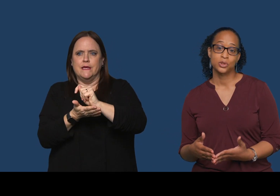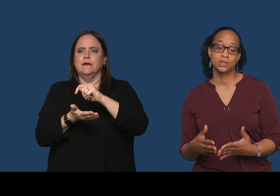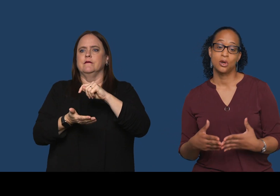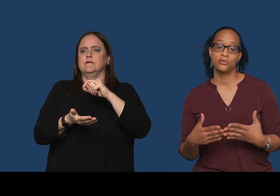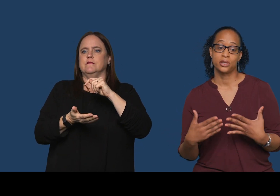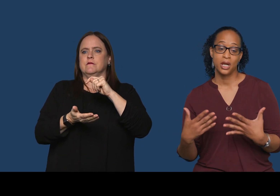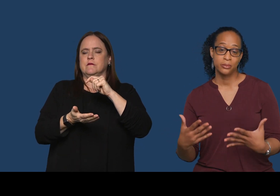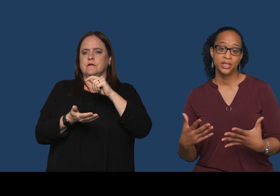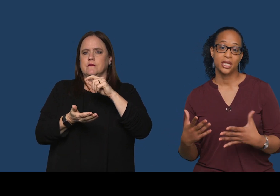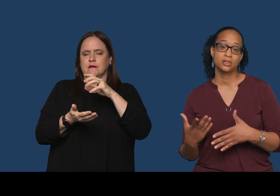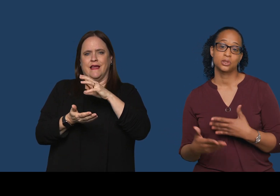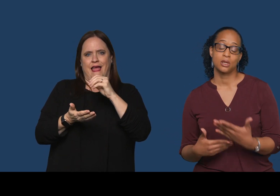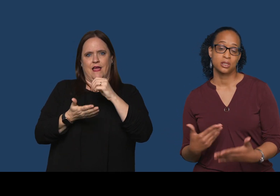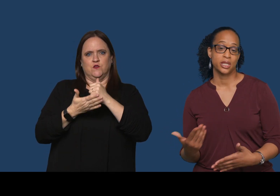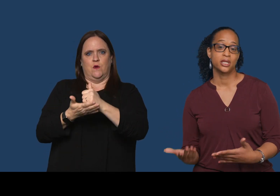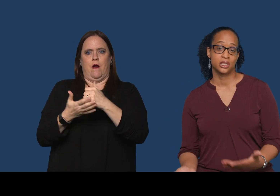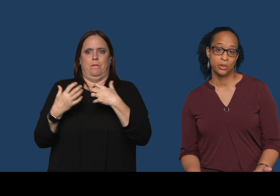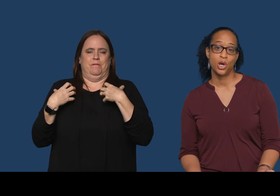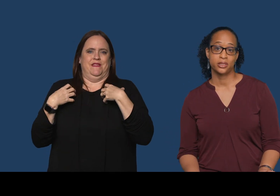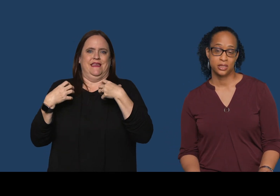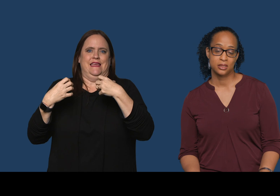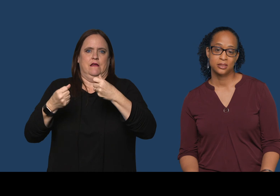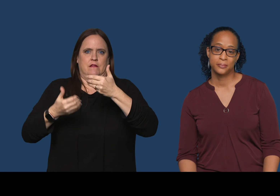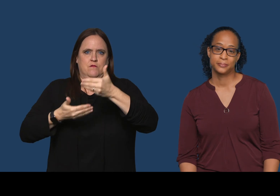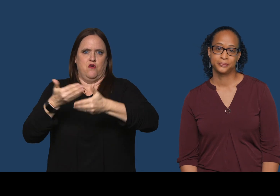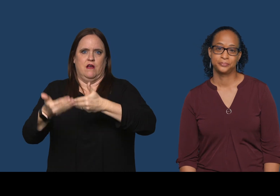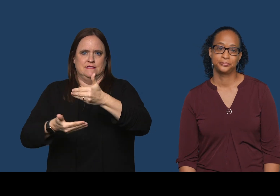to overcome it and to start the healing process.